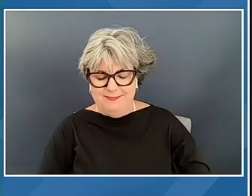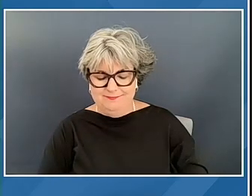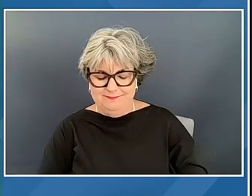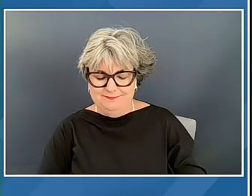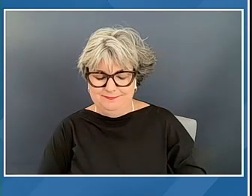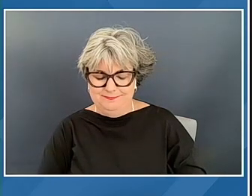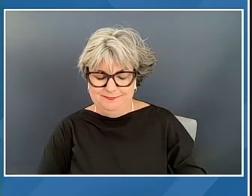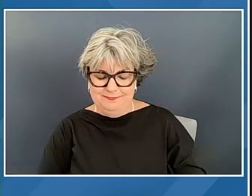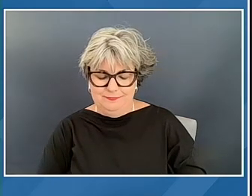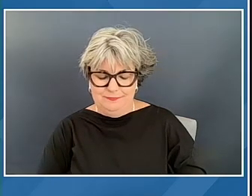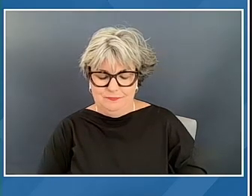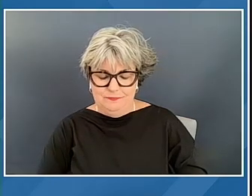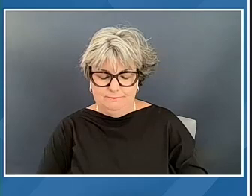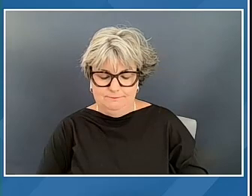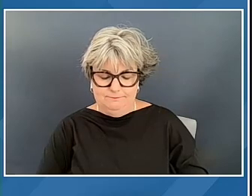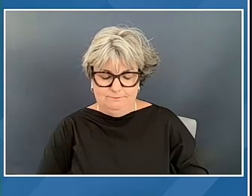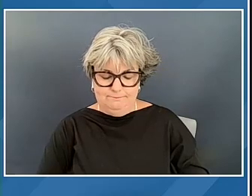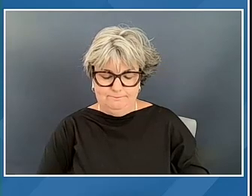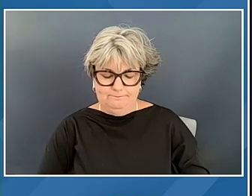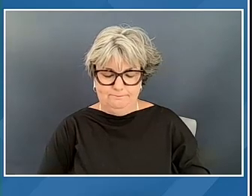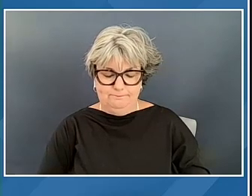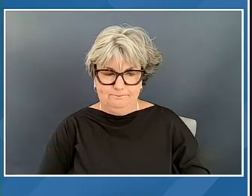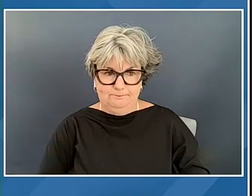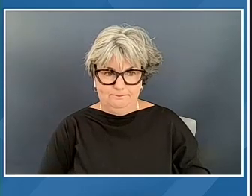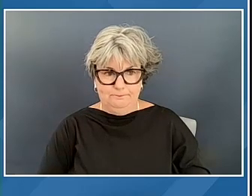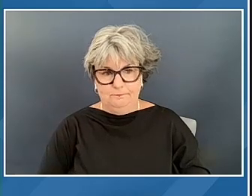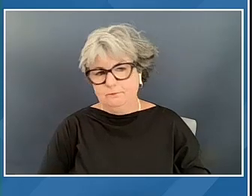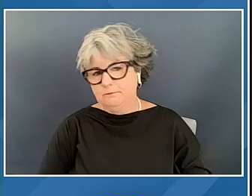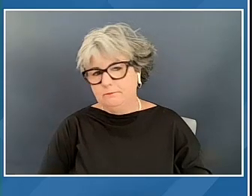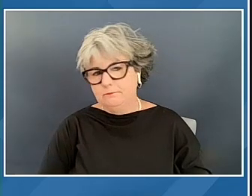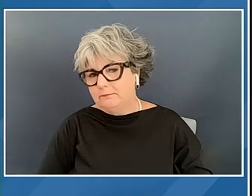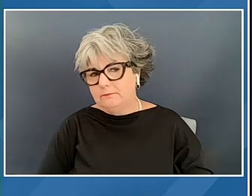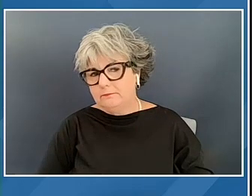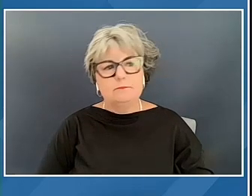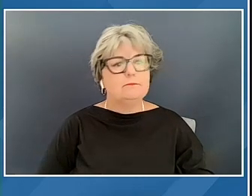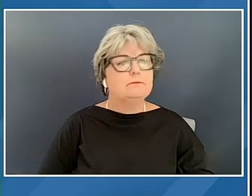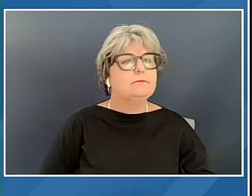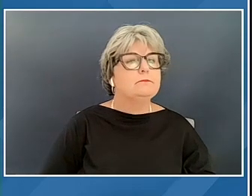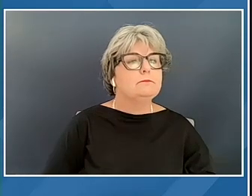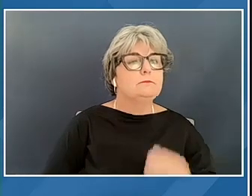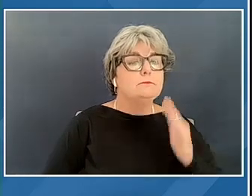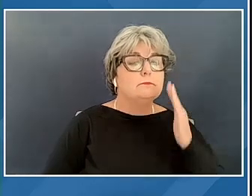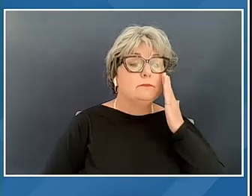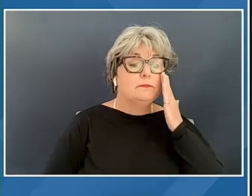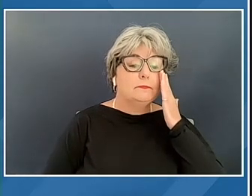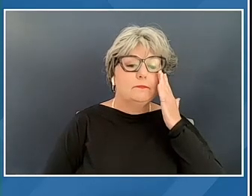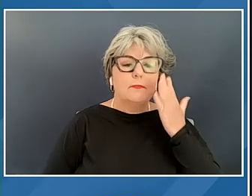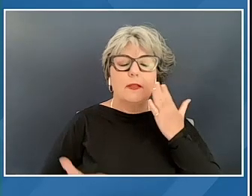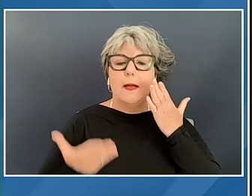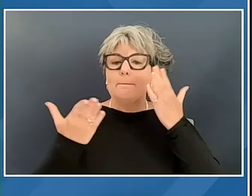Yes, thank you. And on that note, A, I wanted to offer a possible idea in that when students